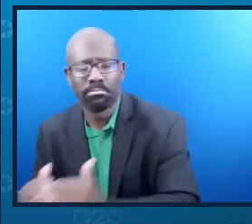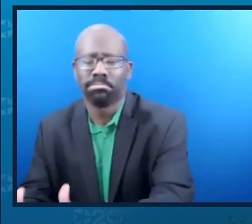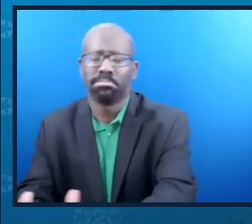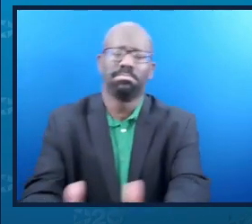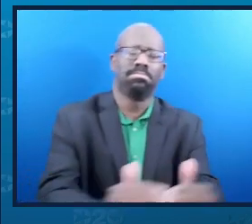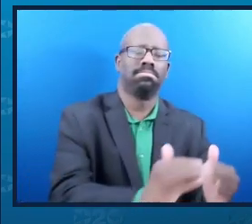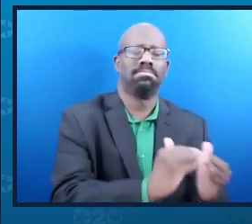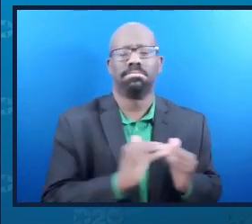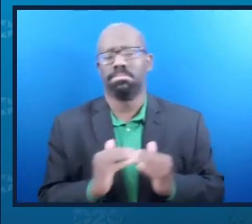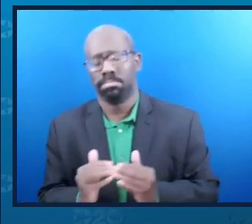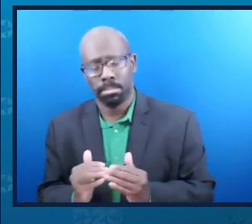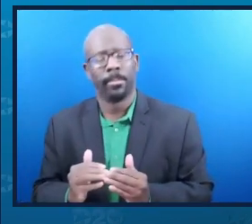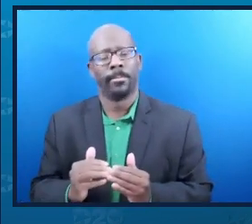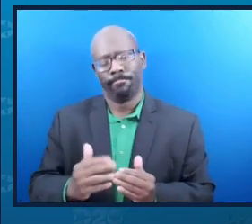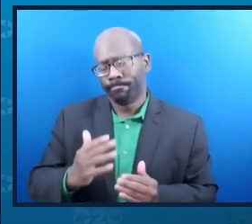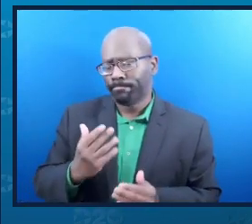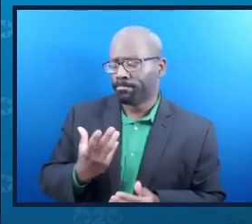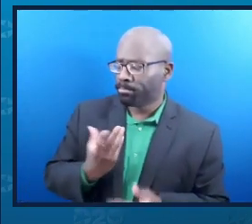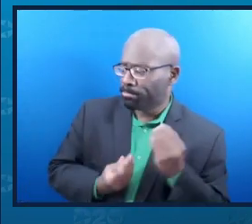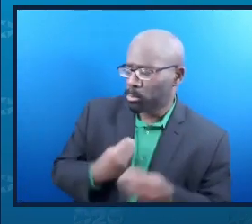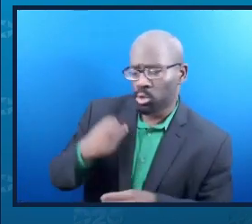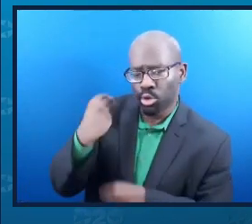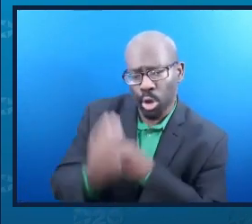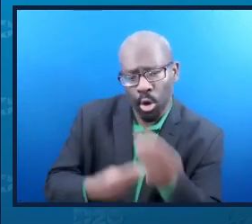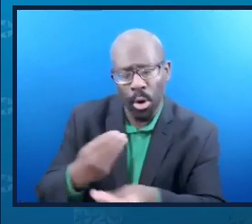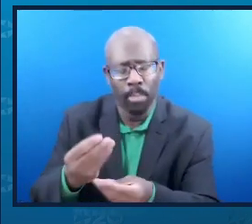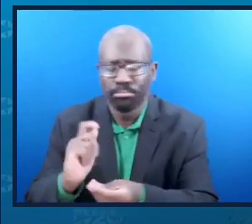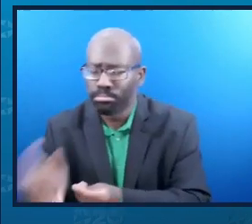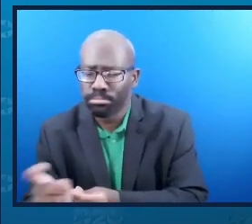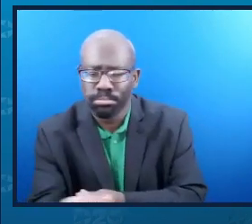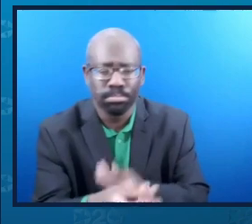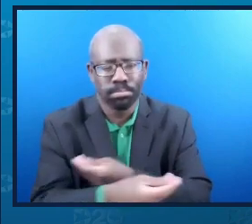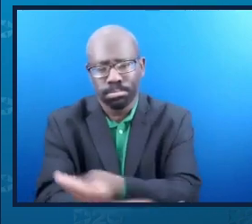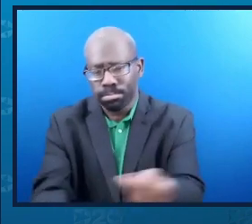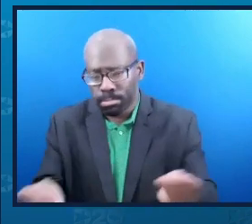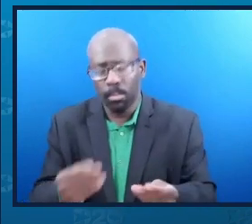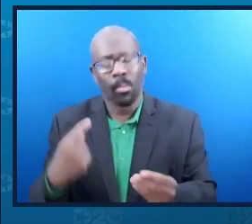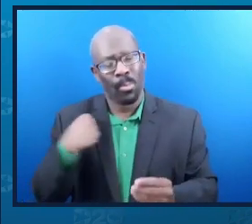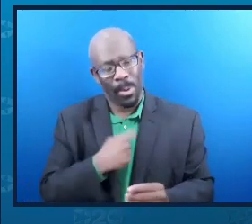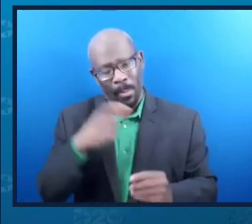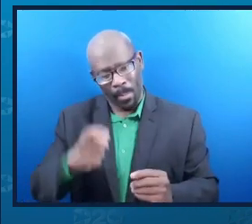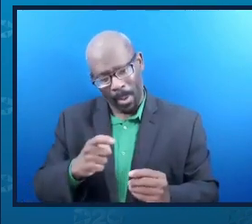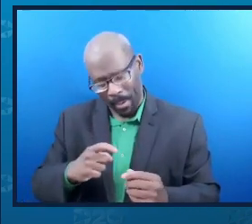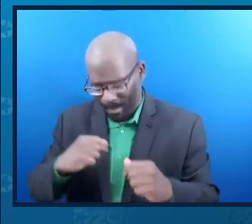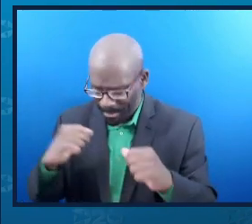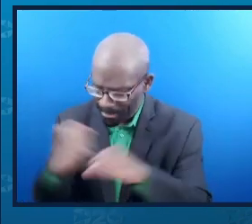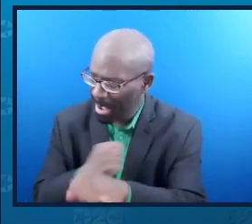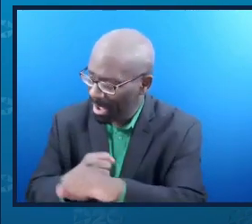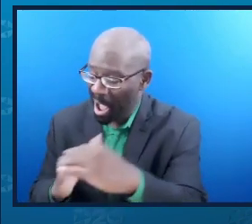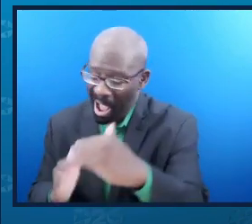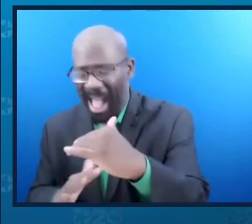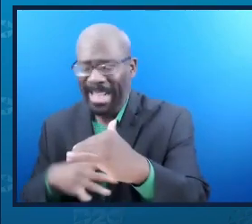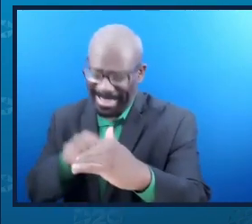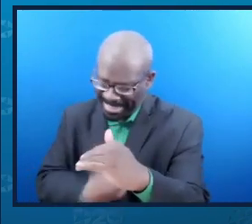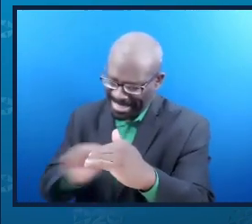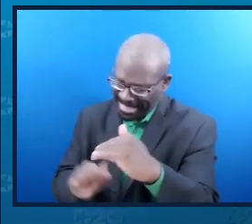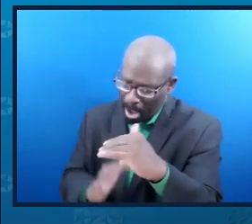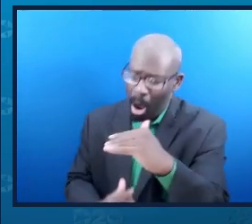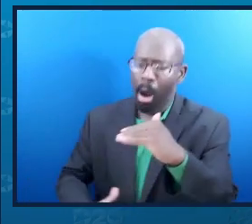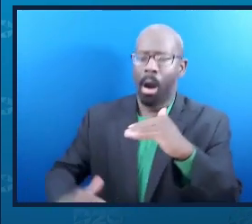THAT WE MAY FIGHT AGAINST INJUSTICE, INEQUALITY, AND HATRED.